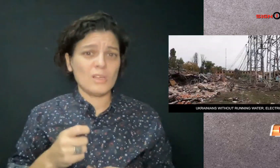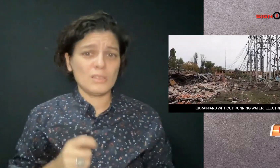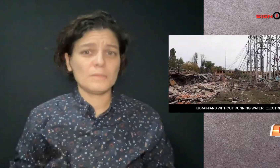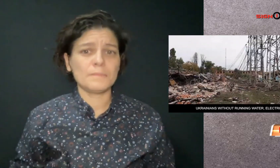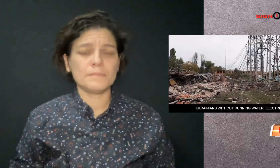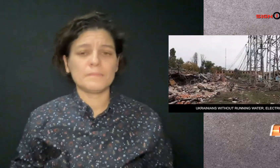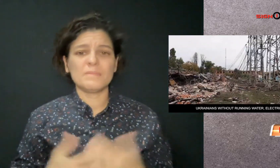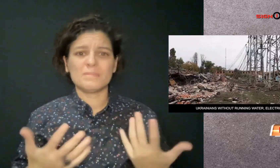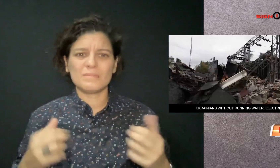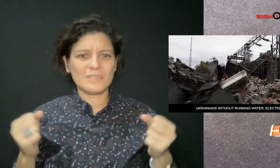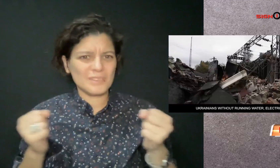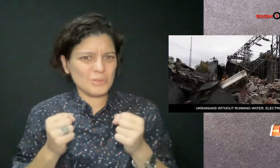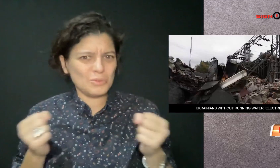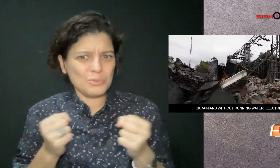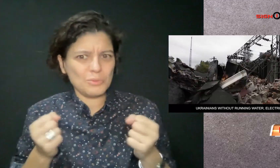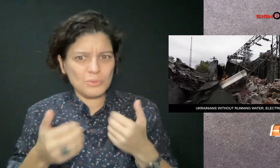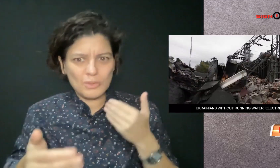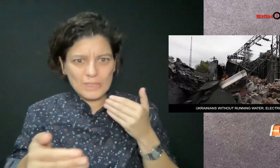and winter is right around the corner